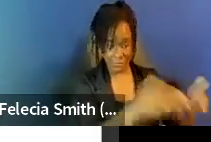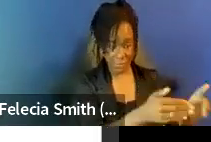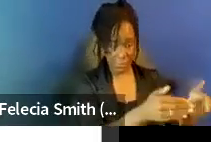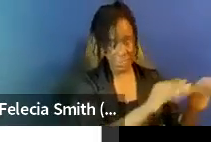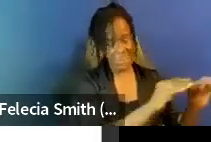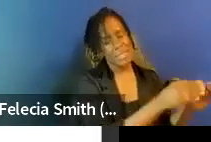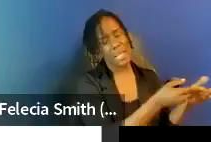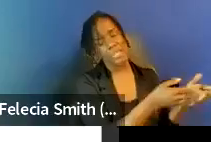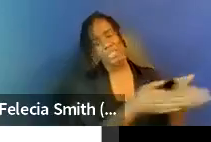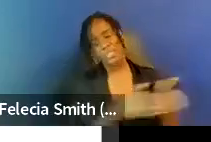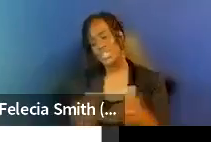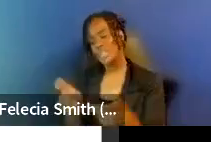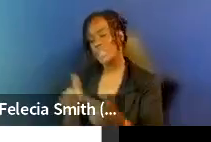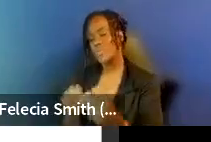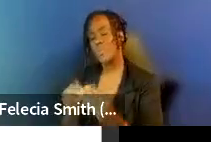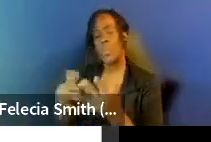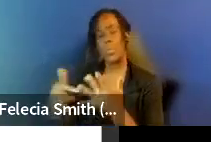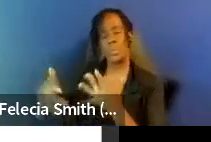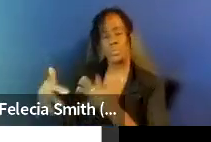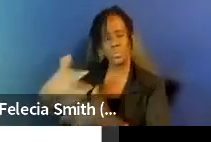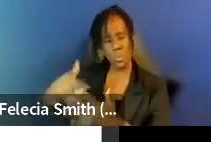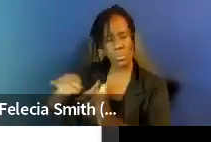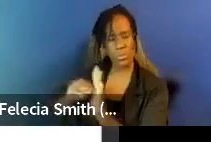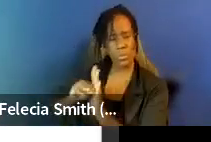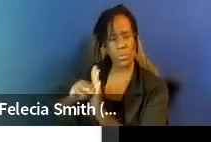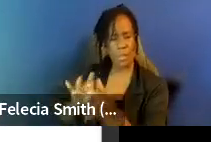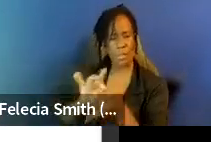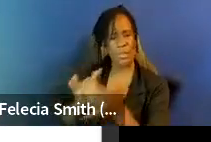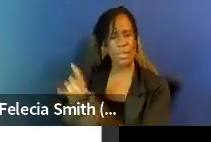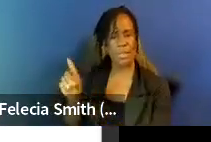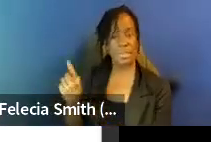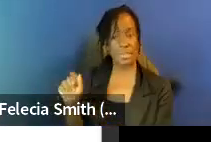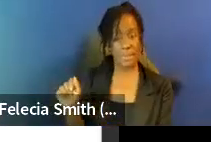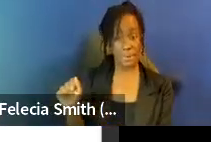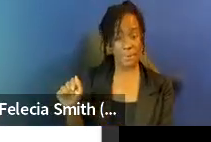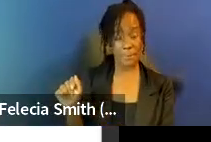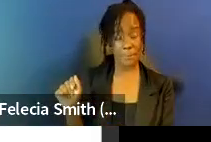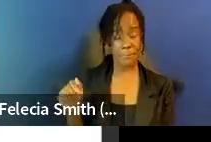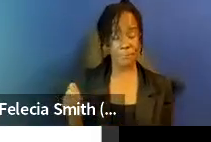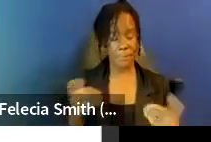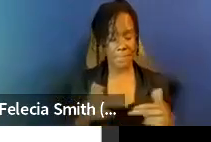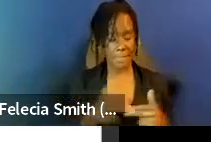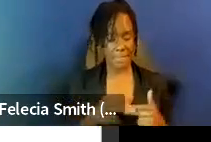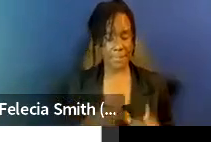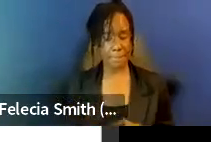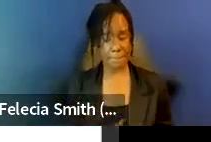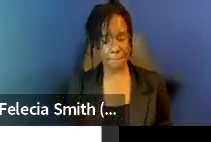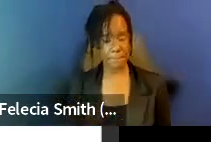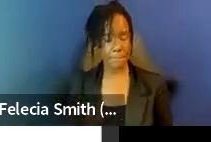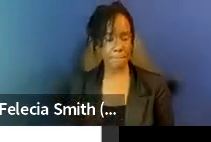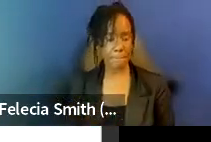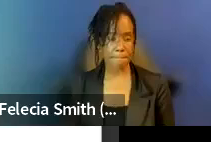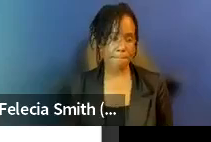also understanding what the conversation looks like about moving from a medical model that is still very much in the